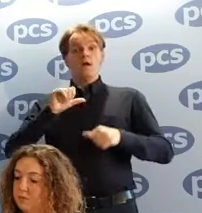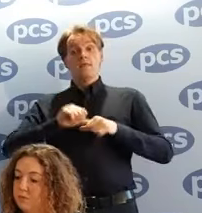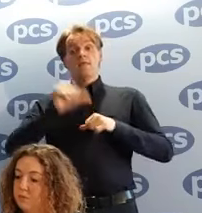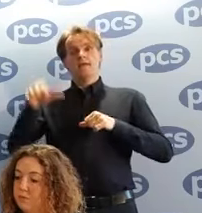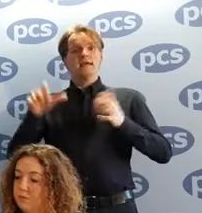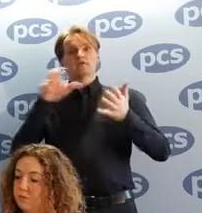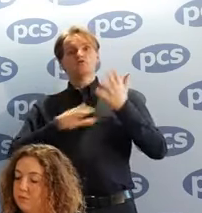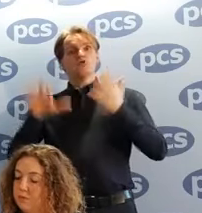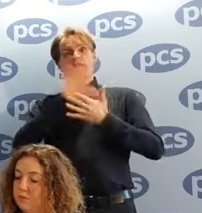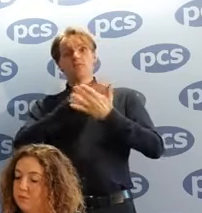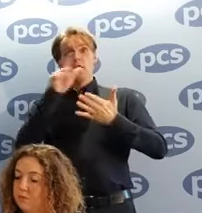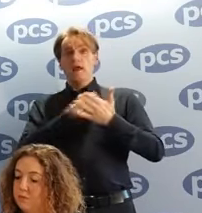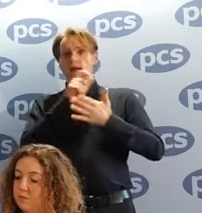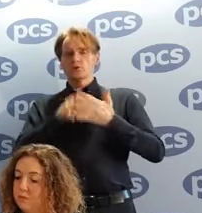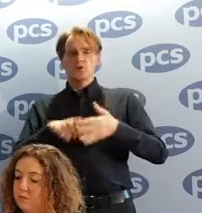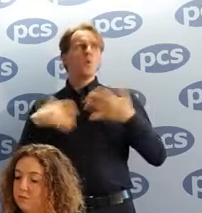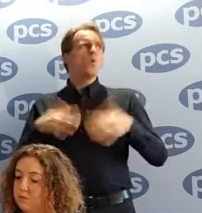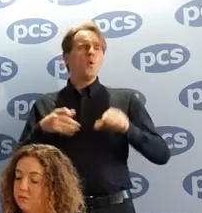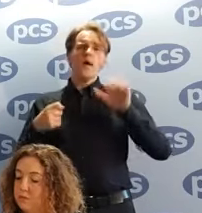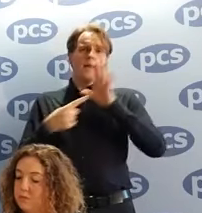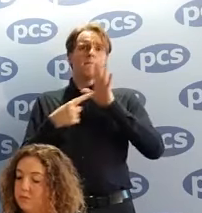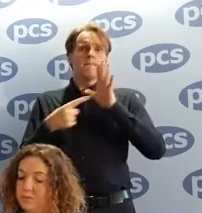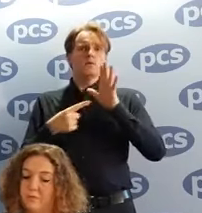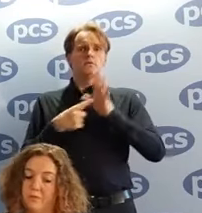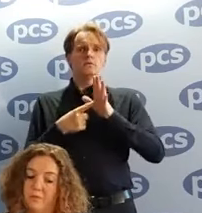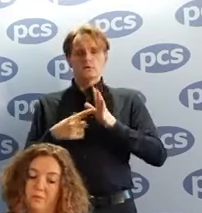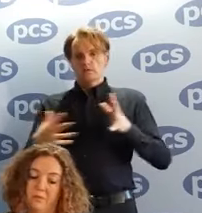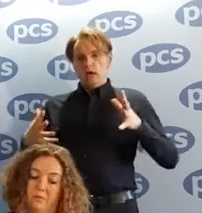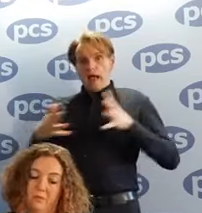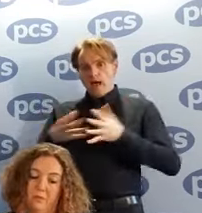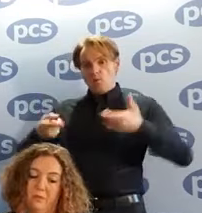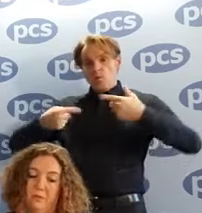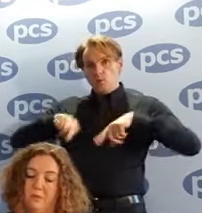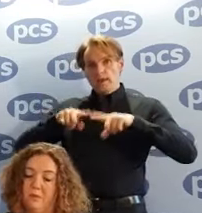important we've ever had, and how can we as a union help play our part in